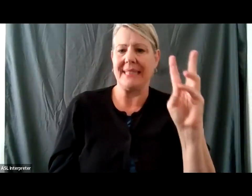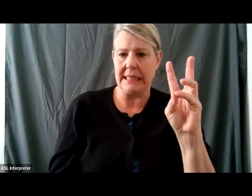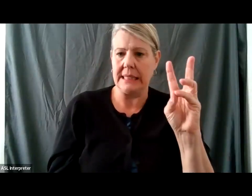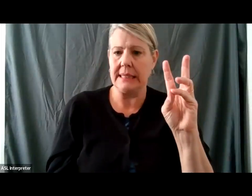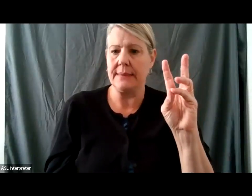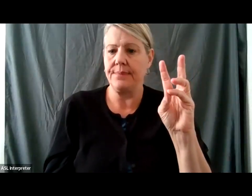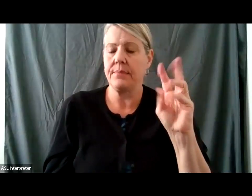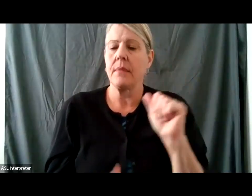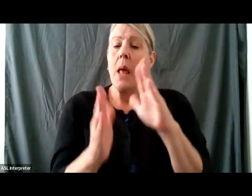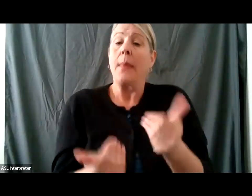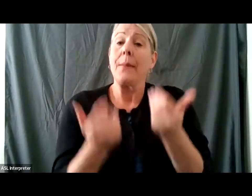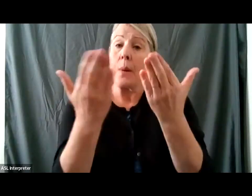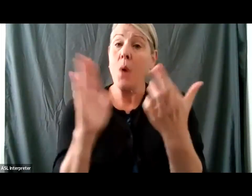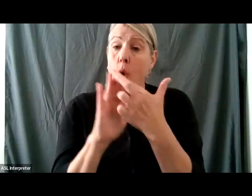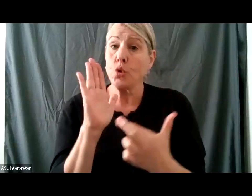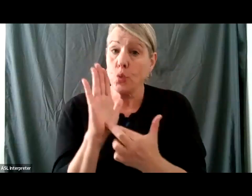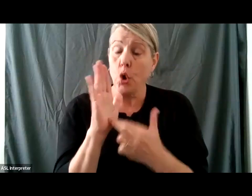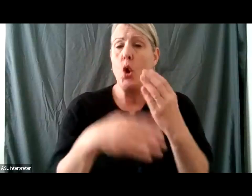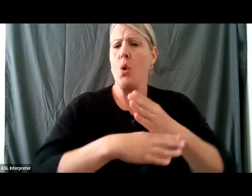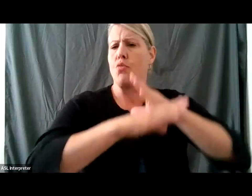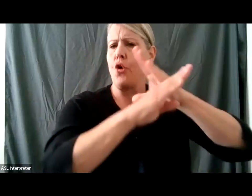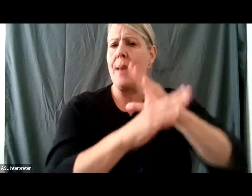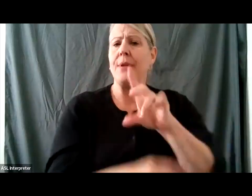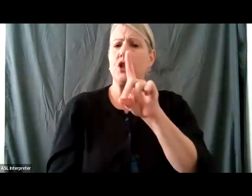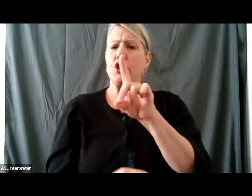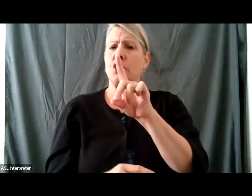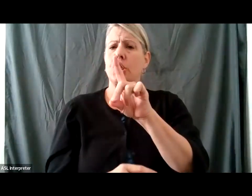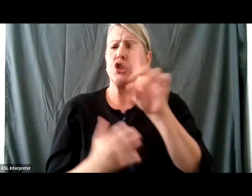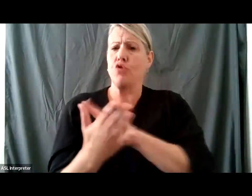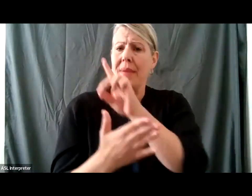The proposed rule prohibits discrimination in medical treatment decisions, including